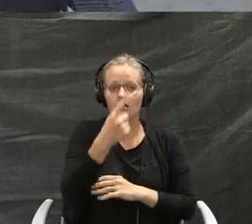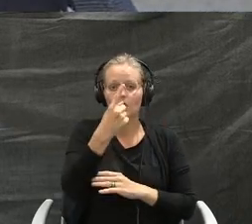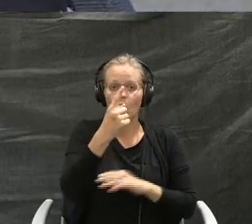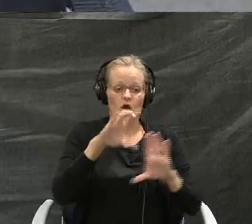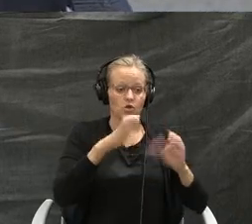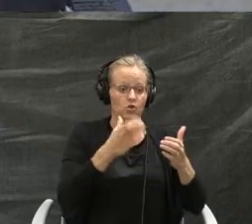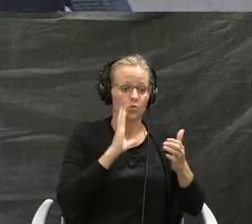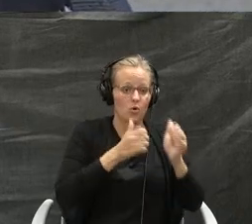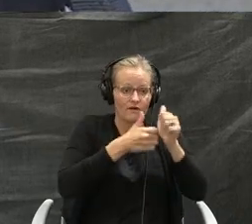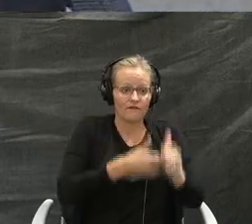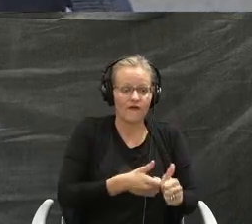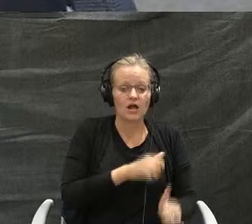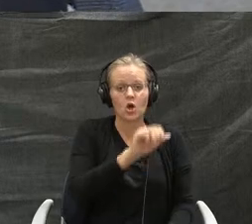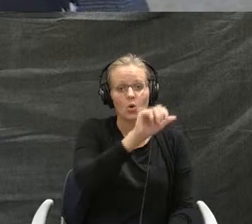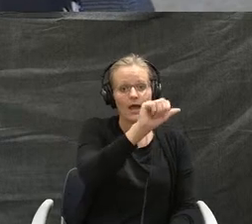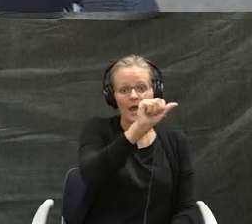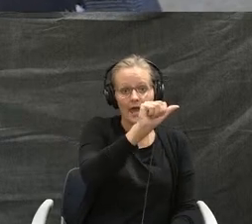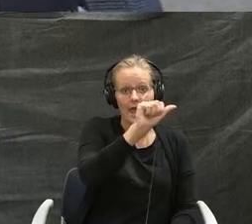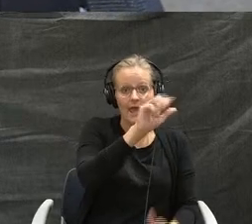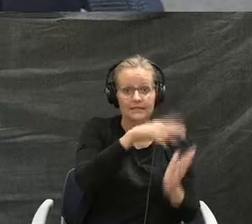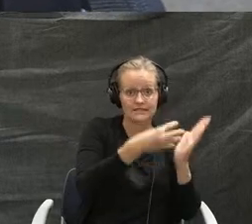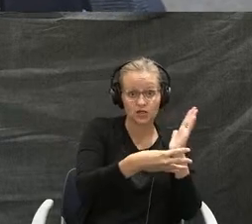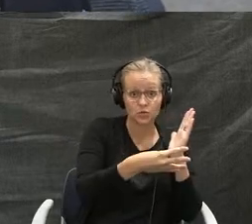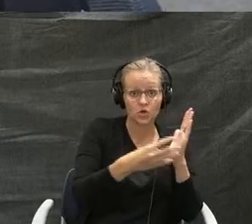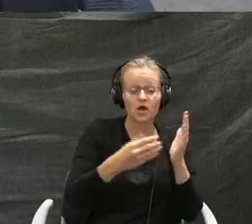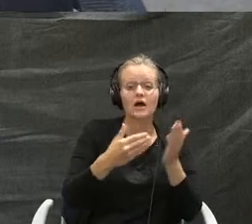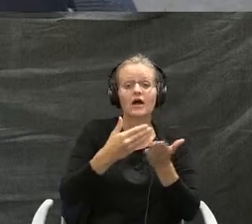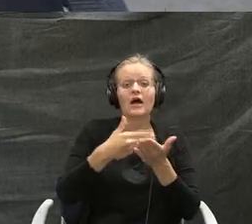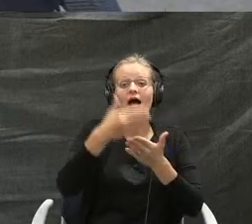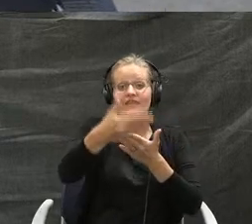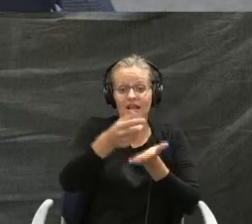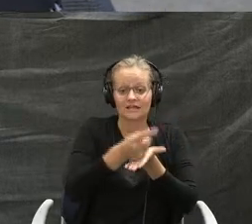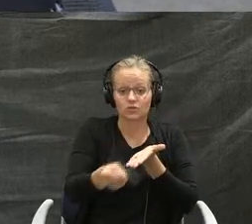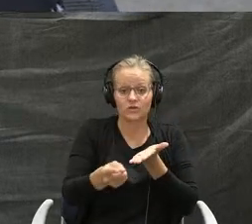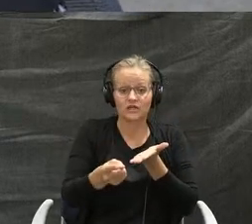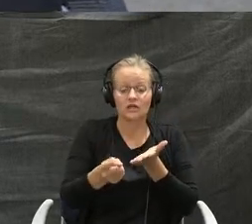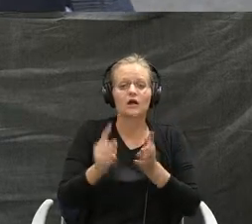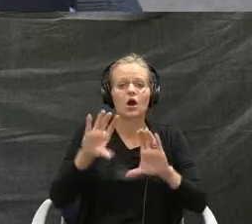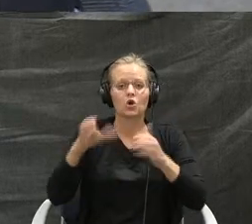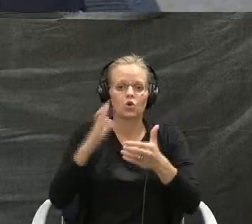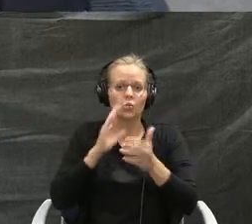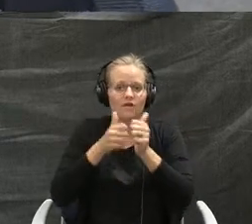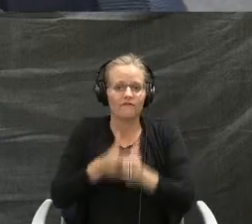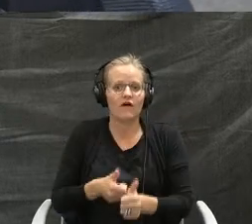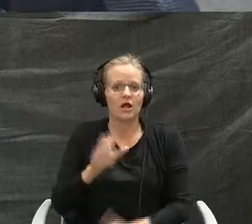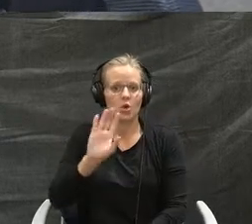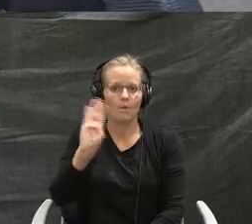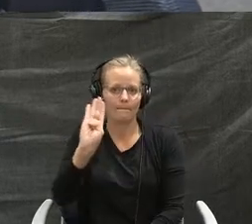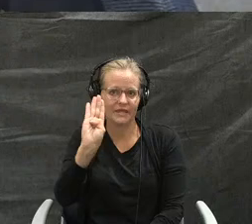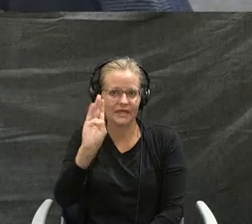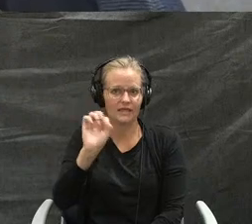week would follow the beats. The bidet schedule. I am a music teacher. Anne would have the A&B Day classes. So for